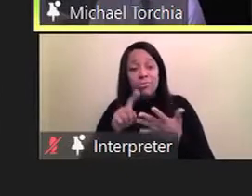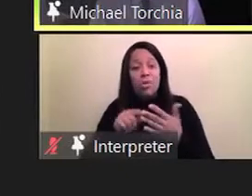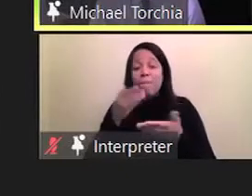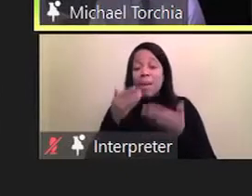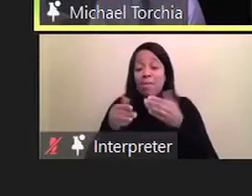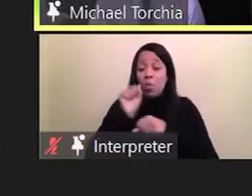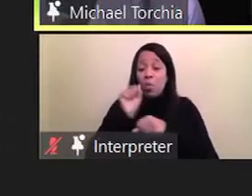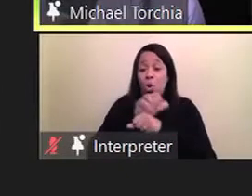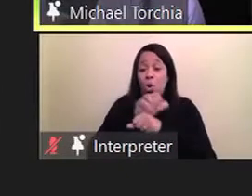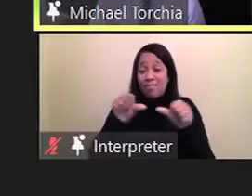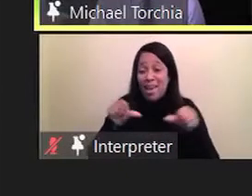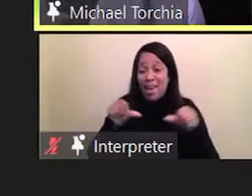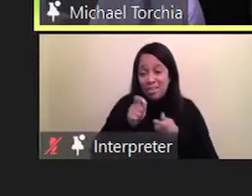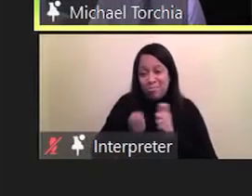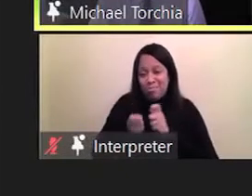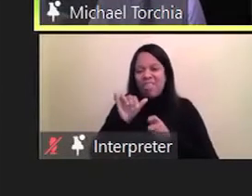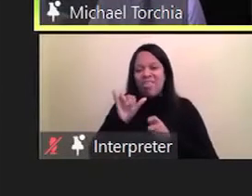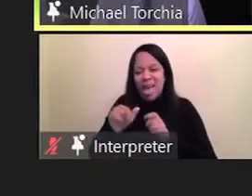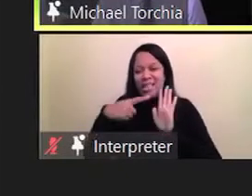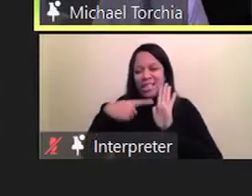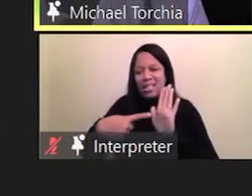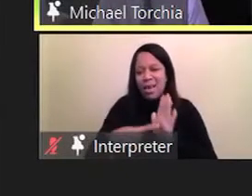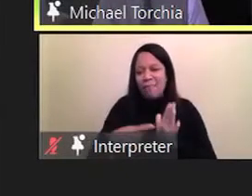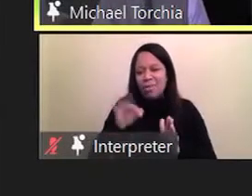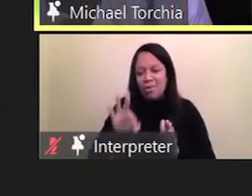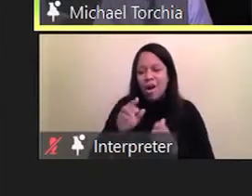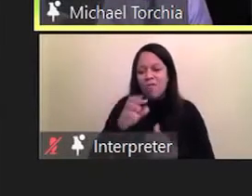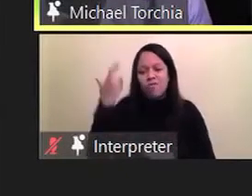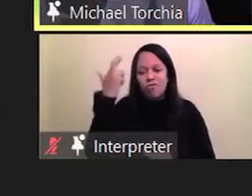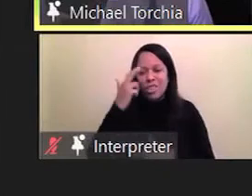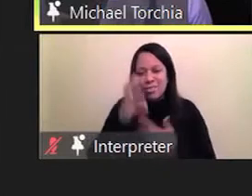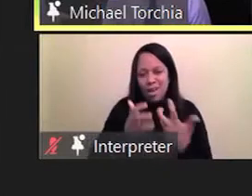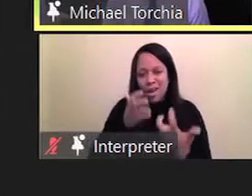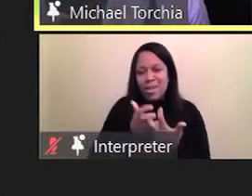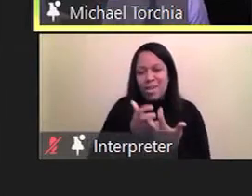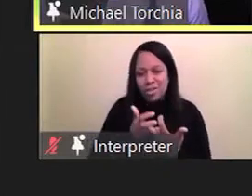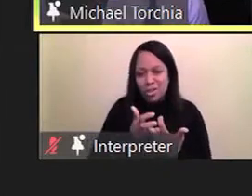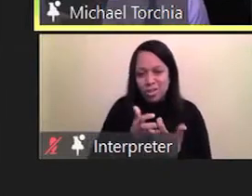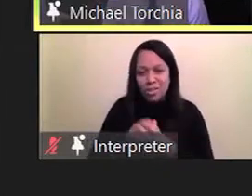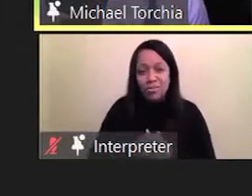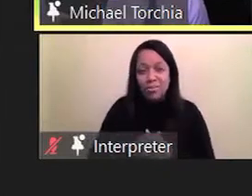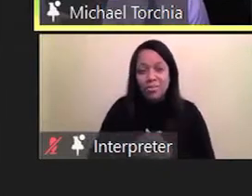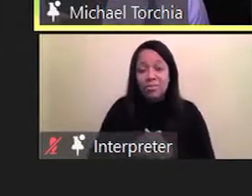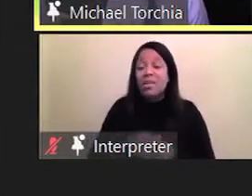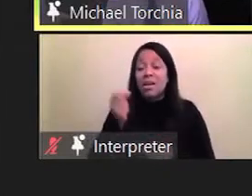of reasonable accommodations. Again, you have to provide these accommodations